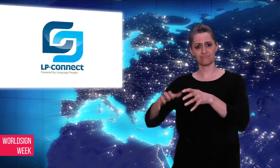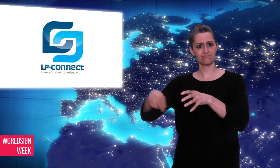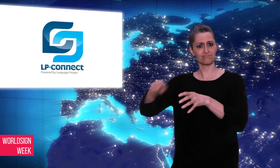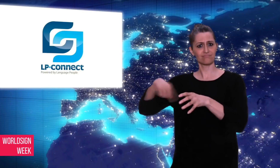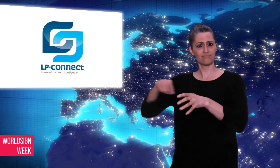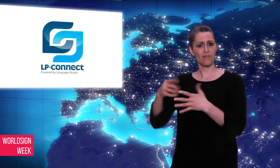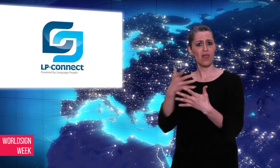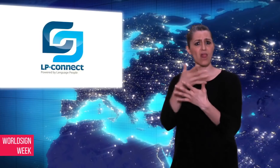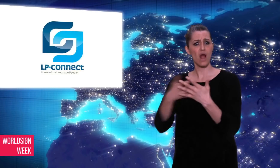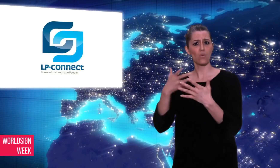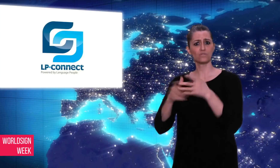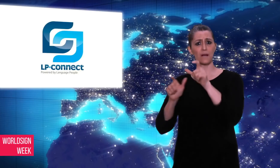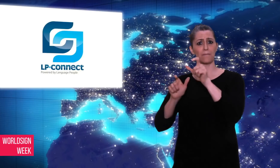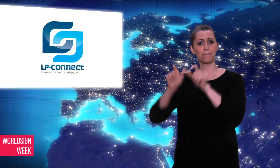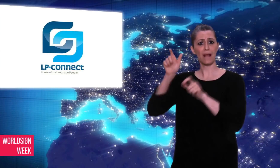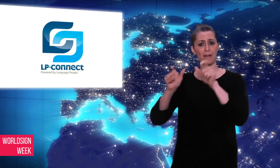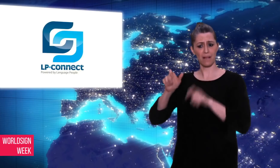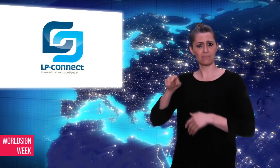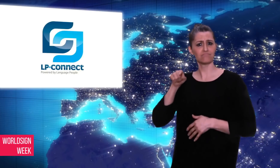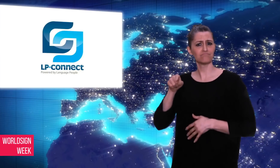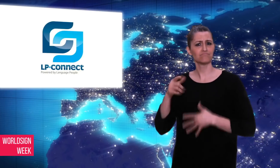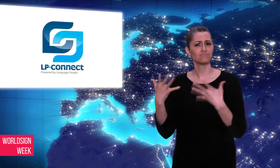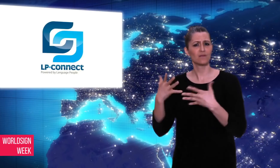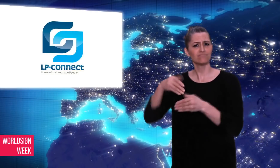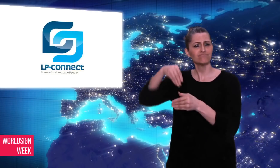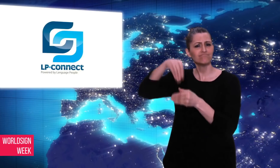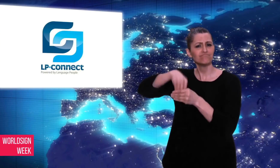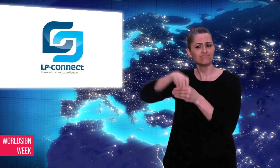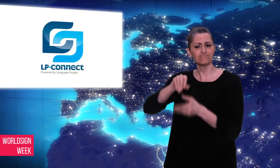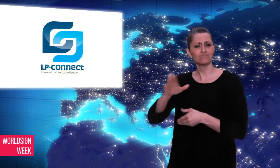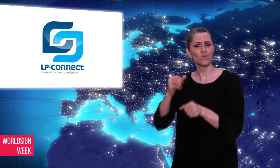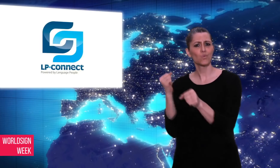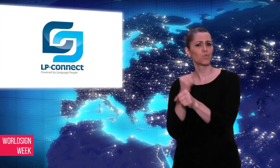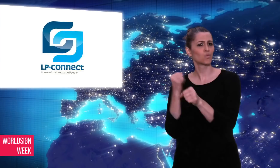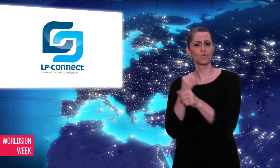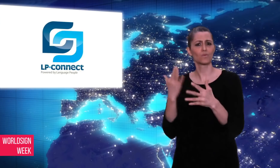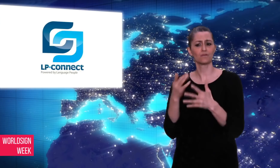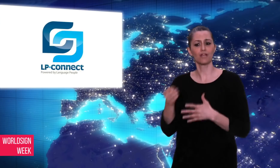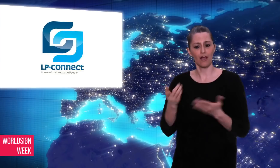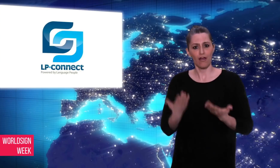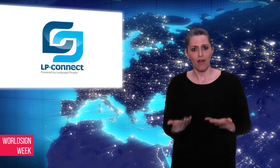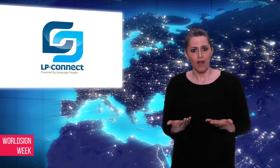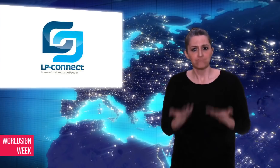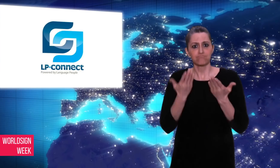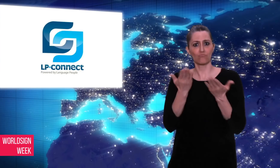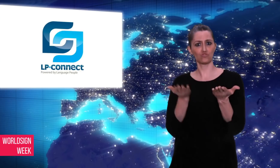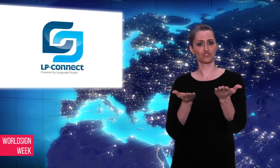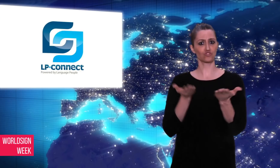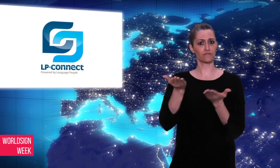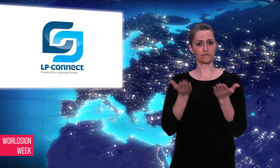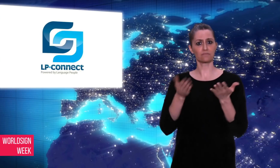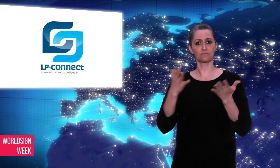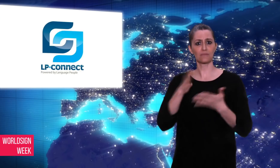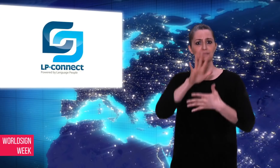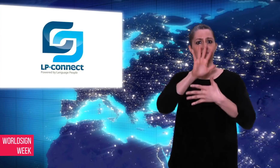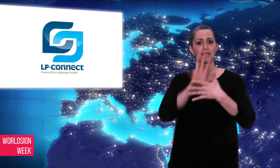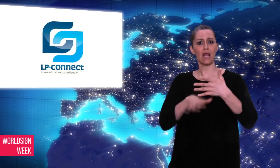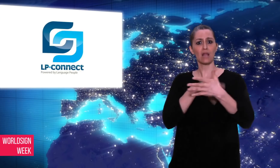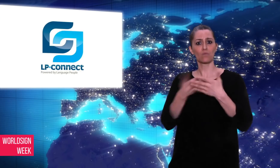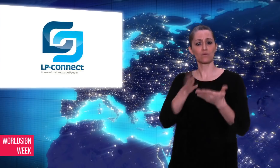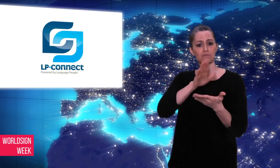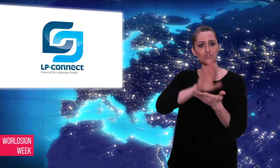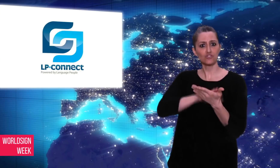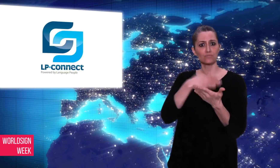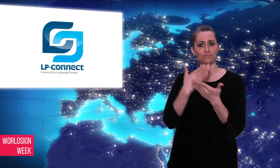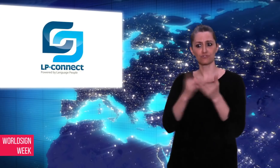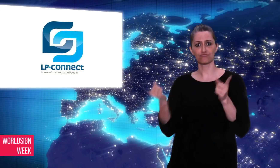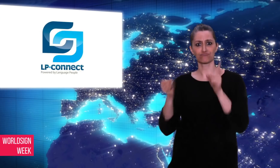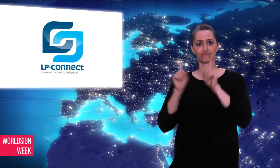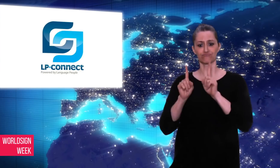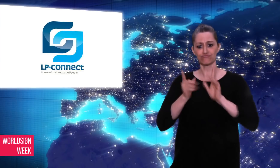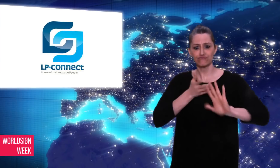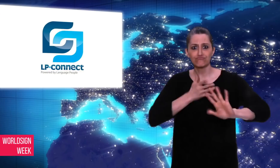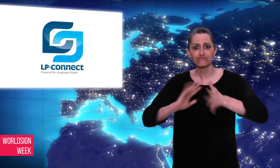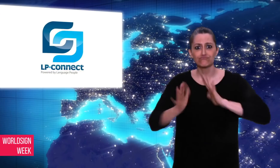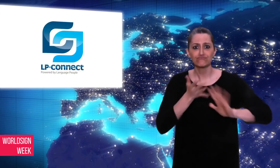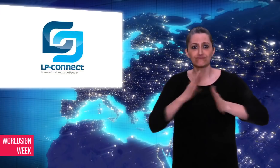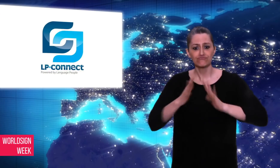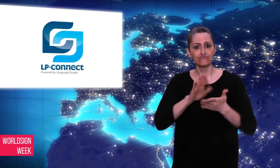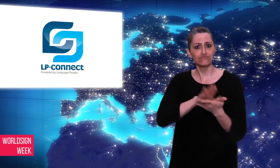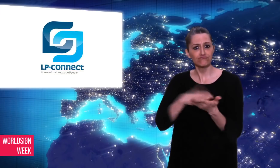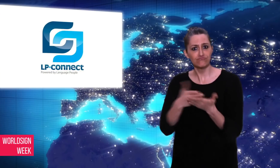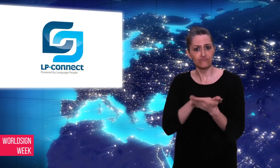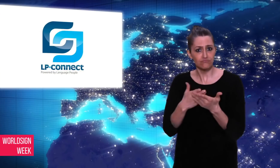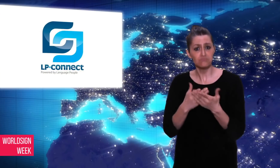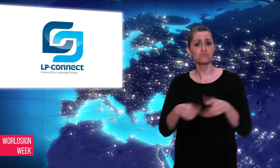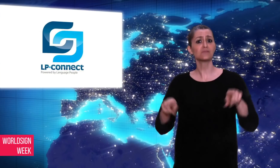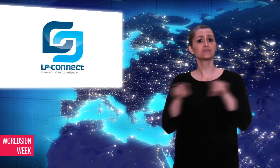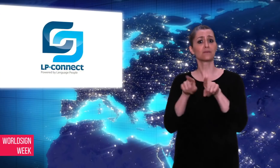Language People provides face-to-face sign language interpreting